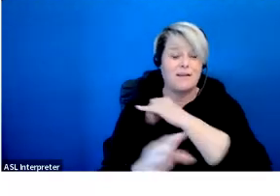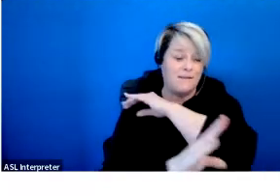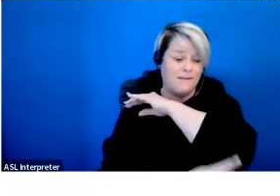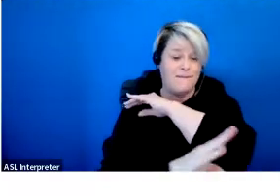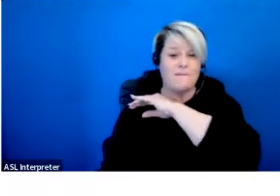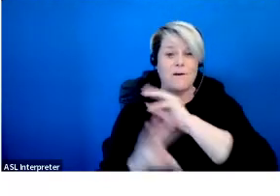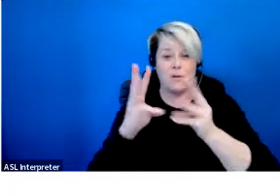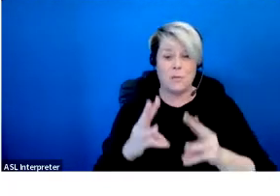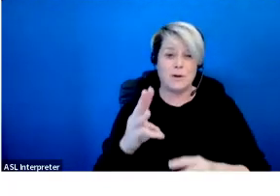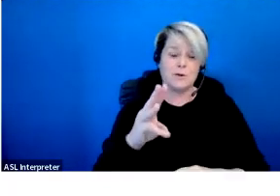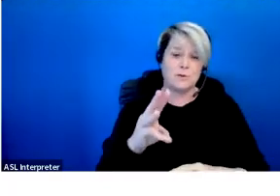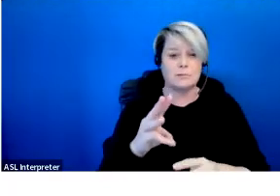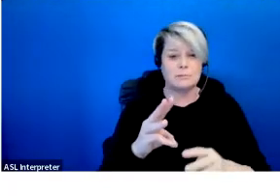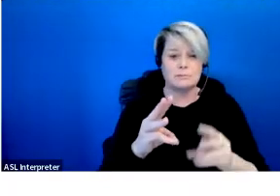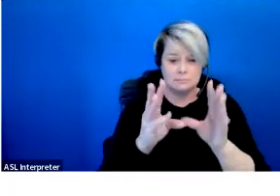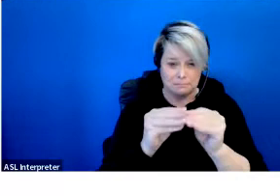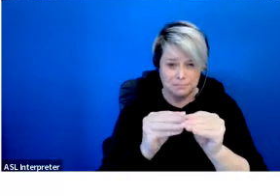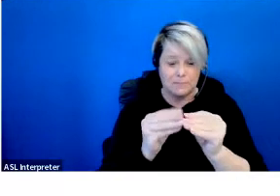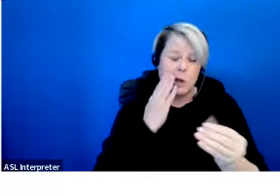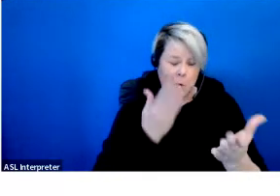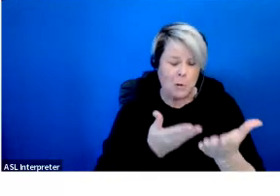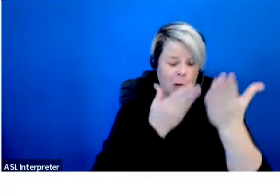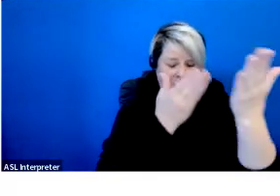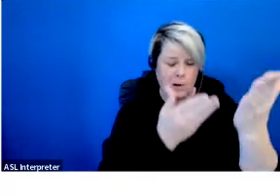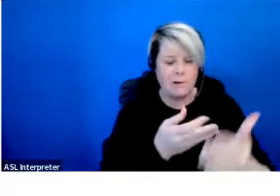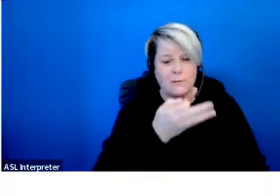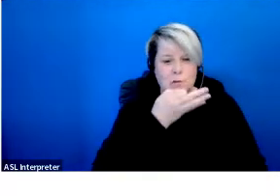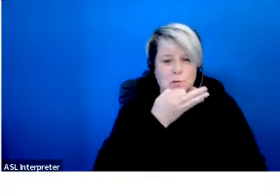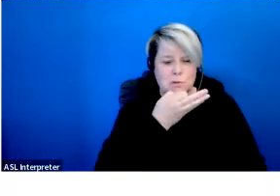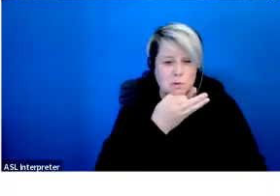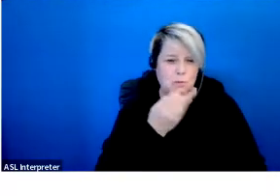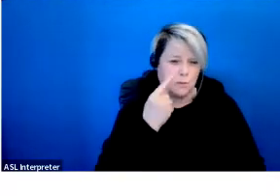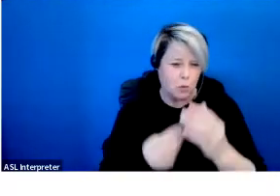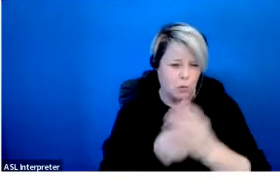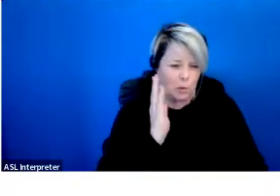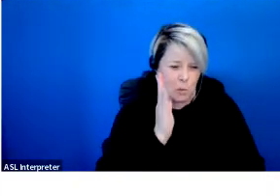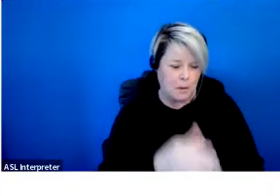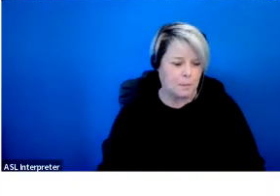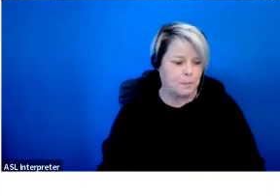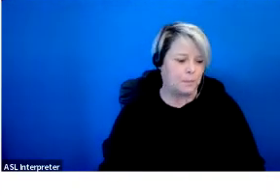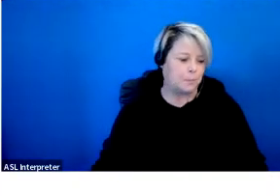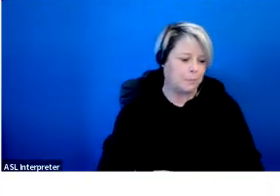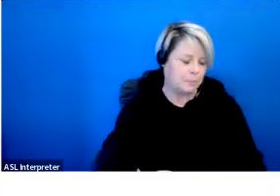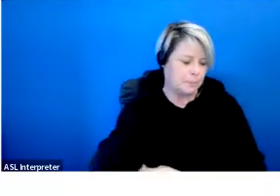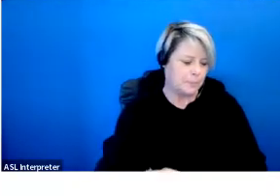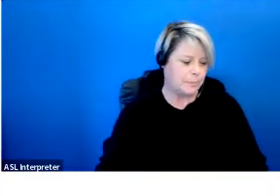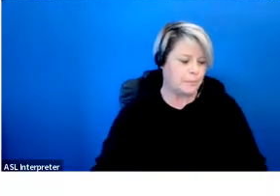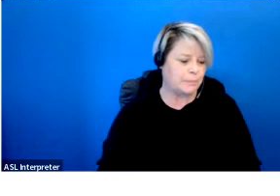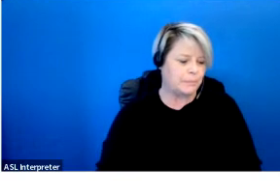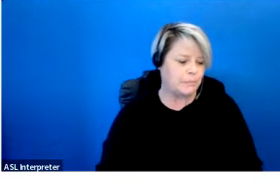webinar series and this is the final webinar of our fall and winter series. So we are really glad you